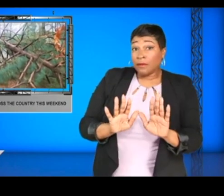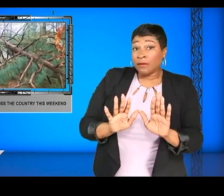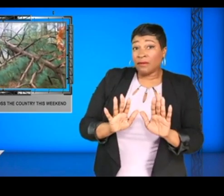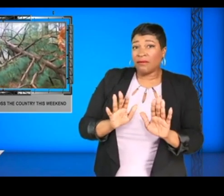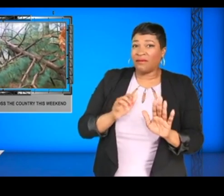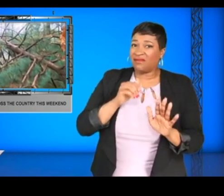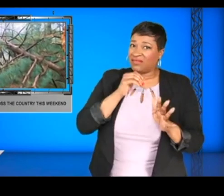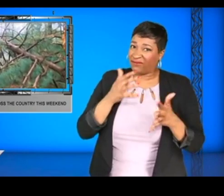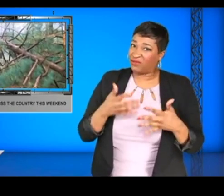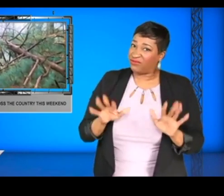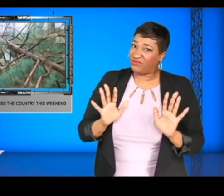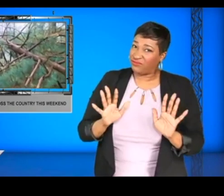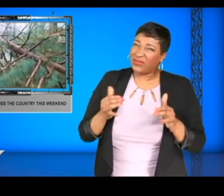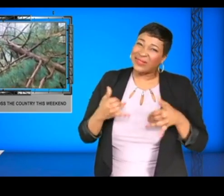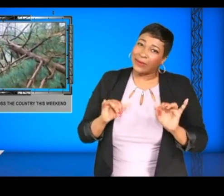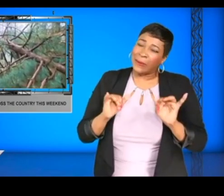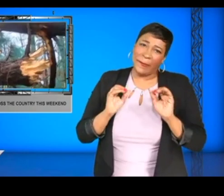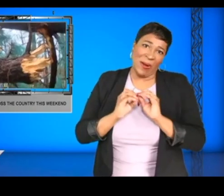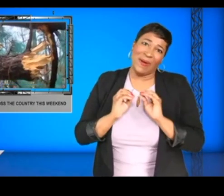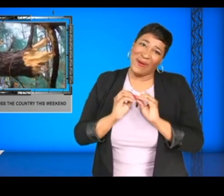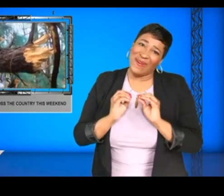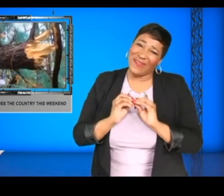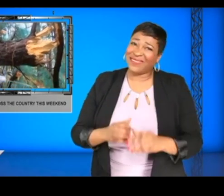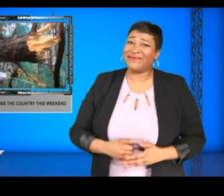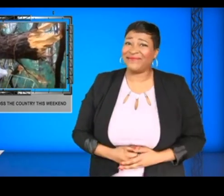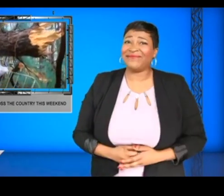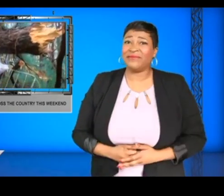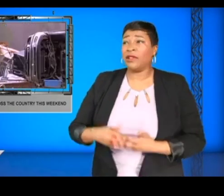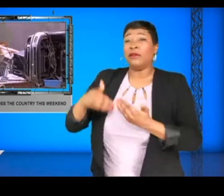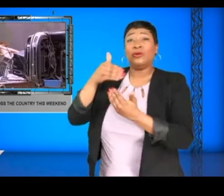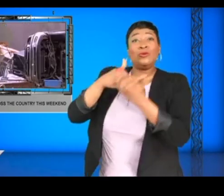And it's still not over.